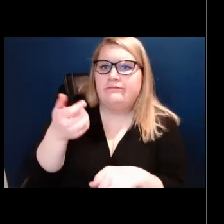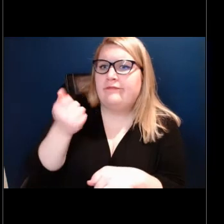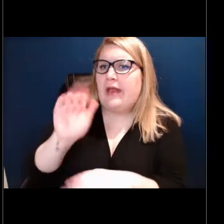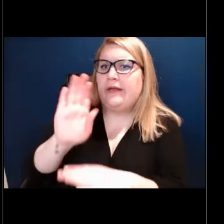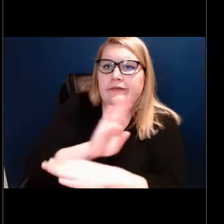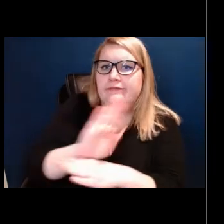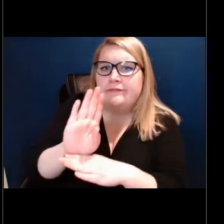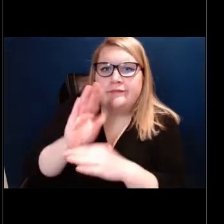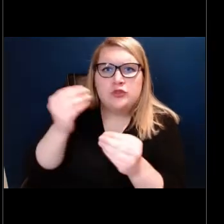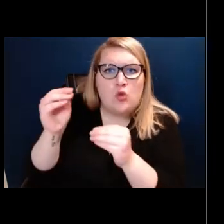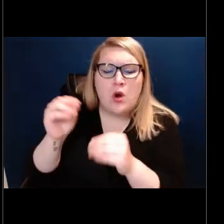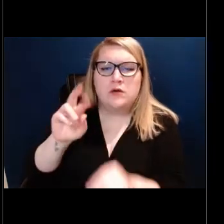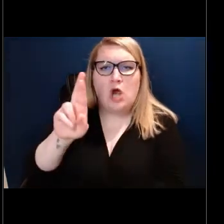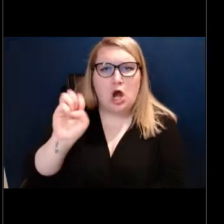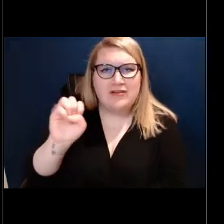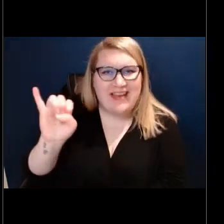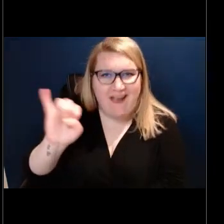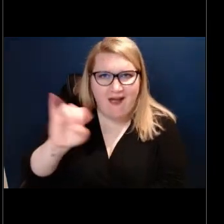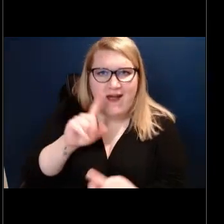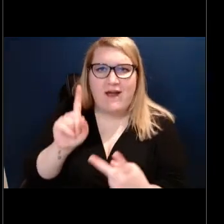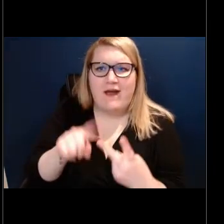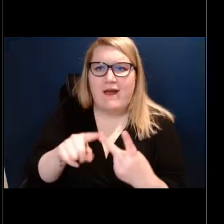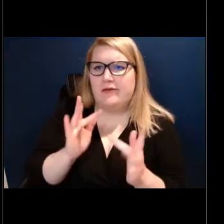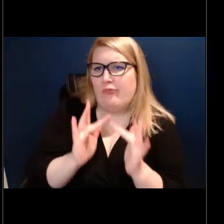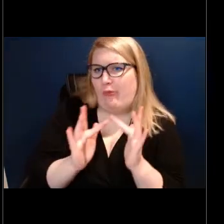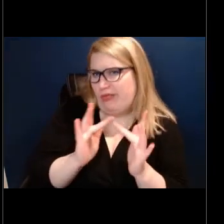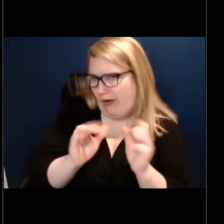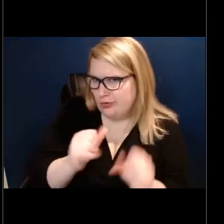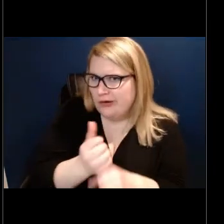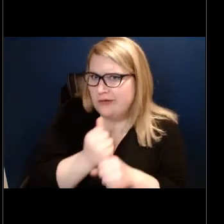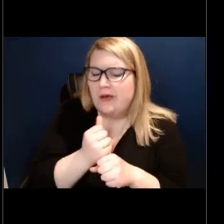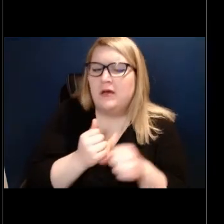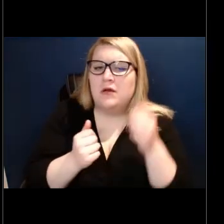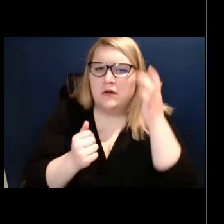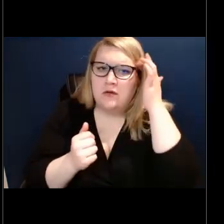REI, online, they range in price.